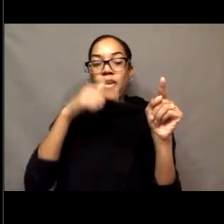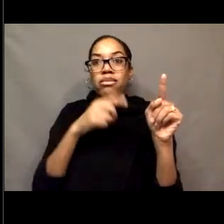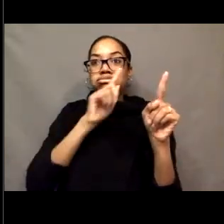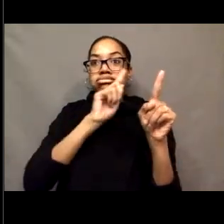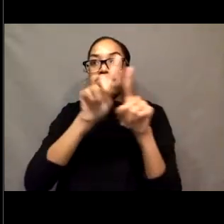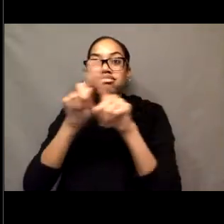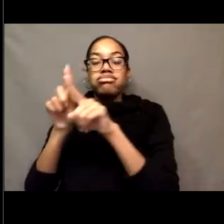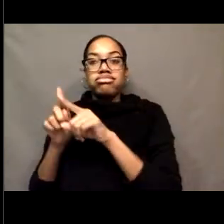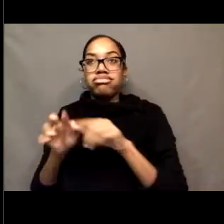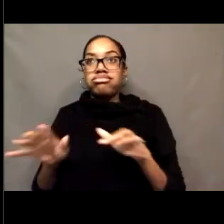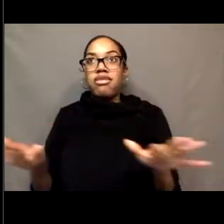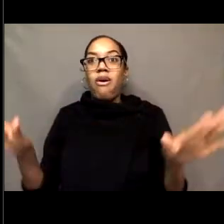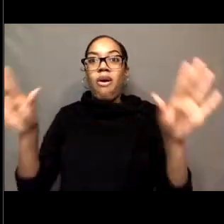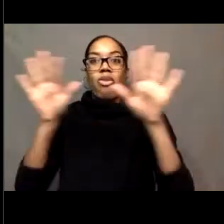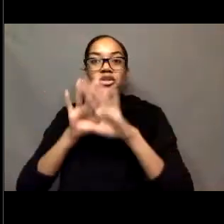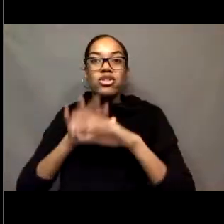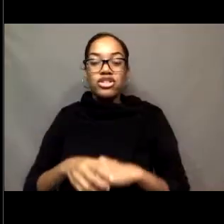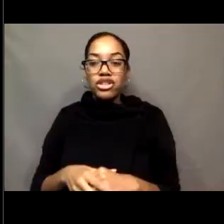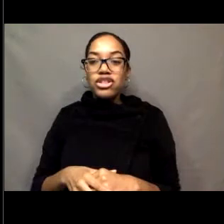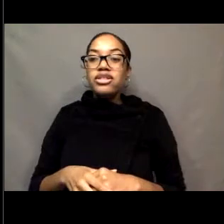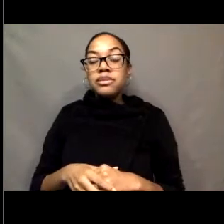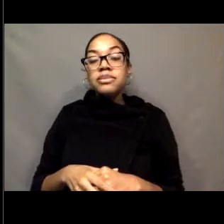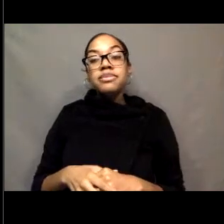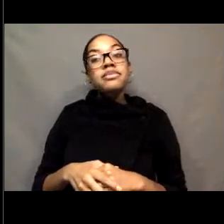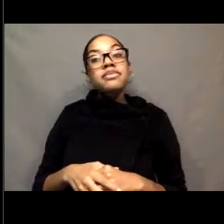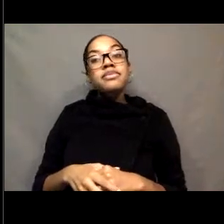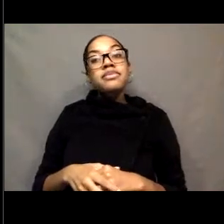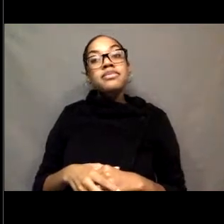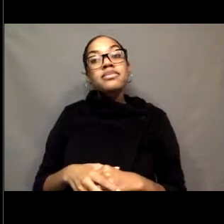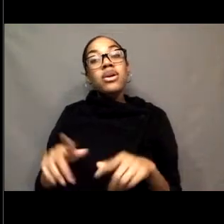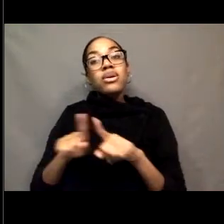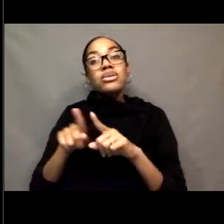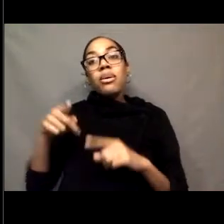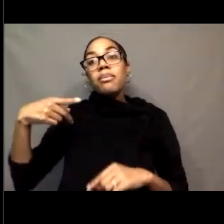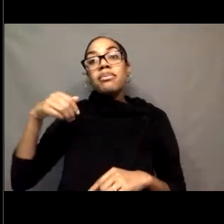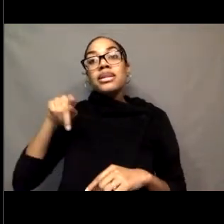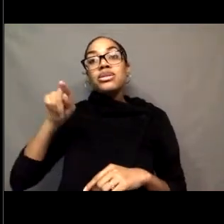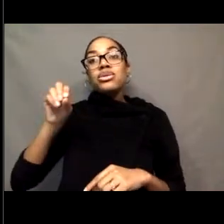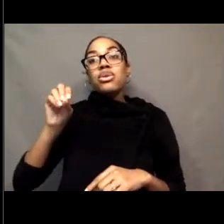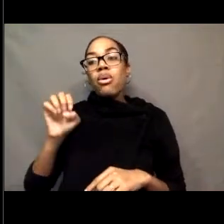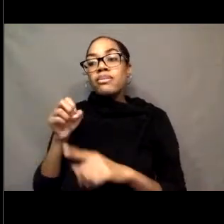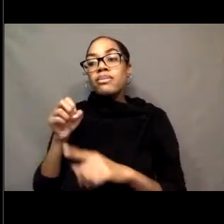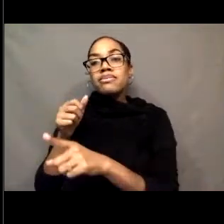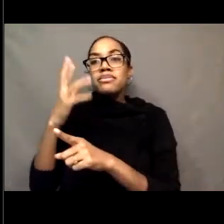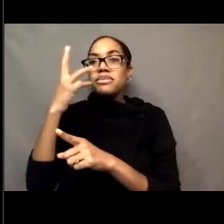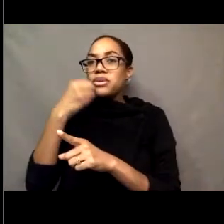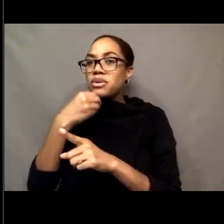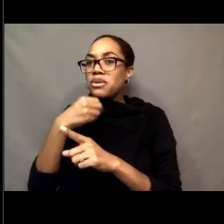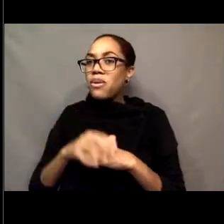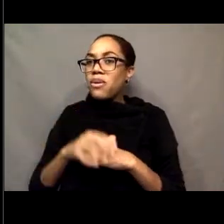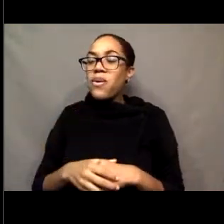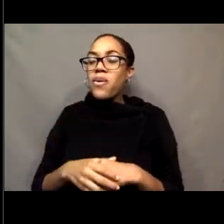Pinto abalone are also really beautiful. They have a very sort of colorful shell